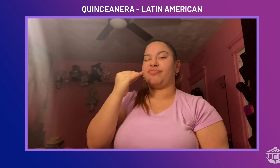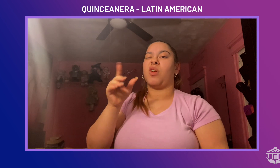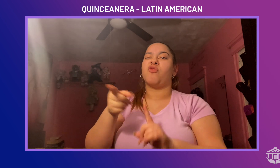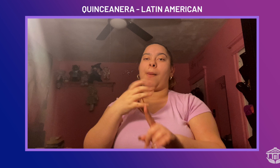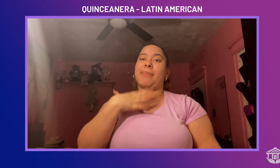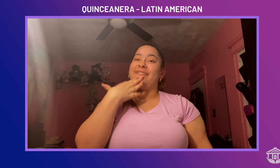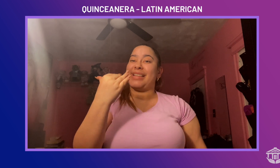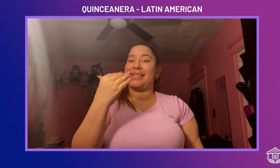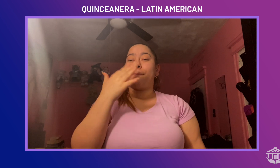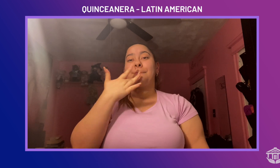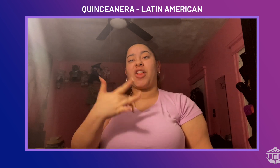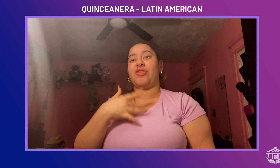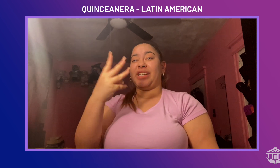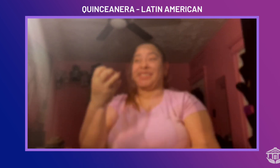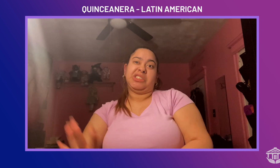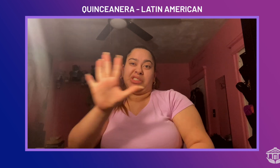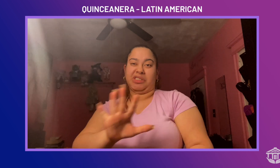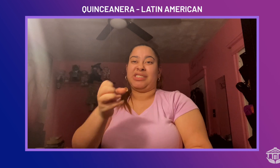I’d like to share with you some of the pictures from my quinceanera